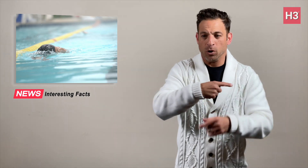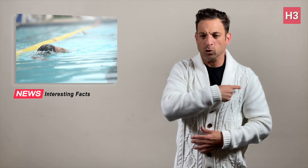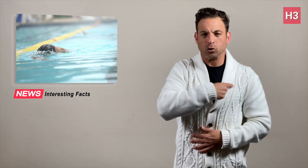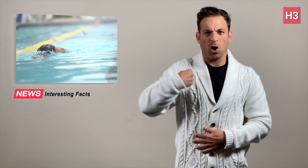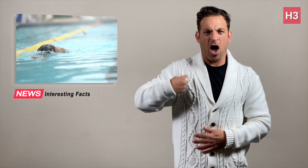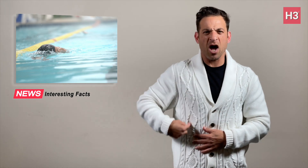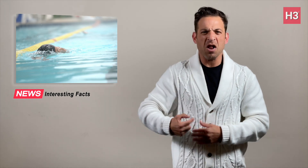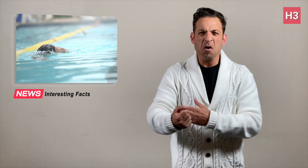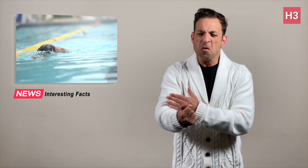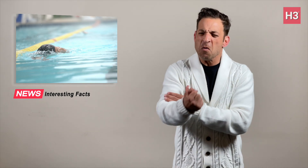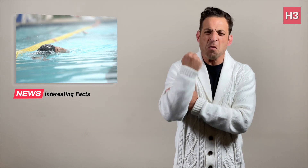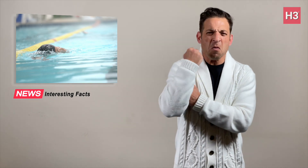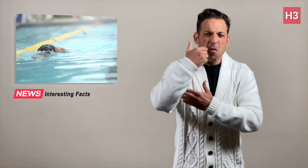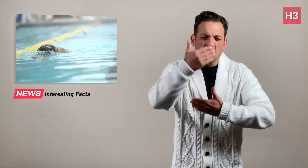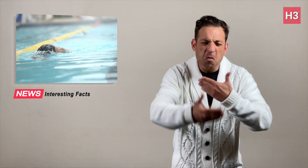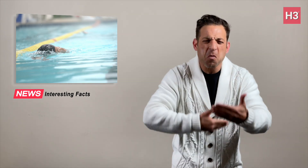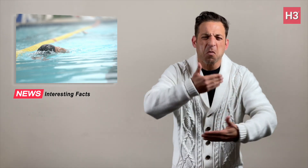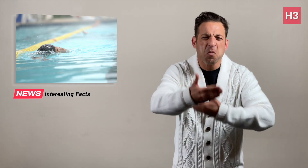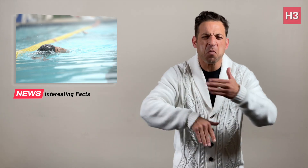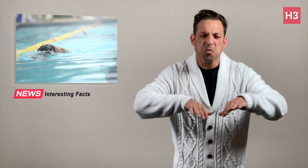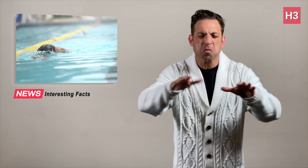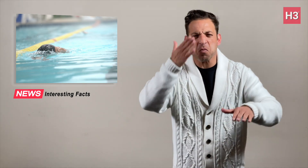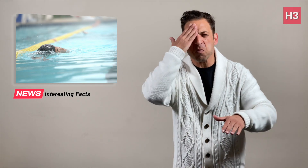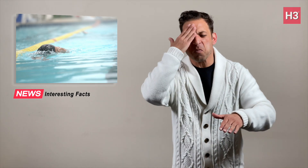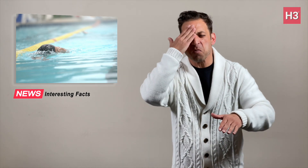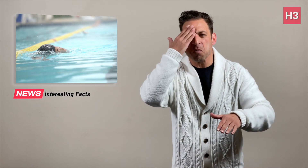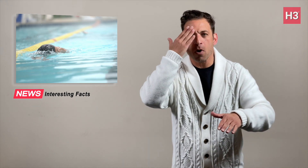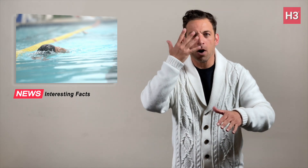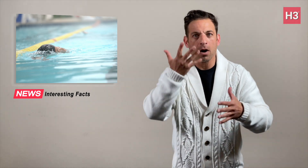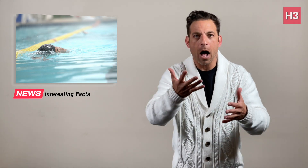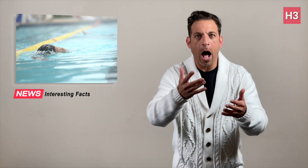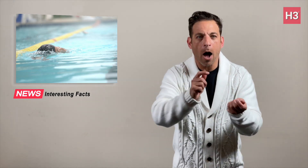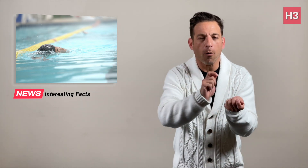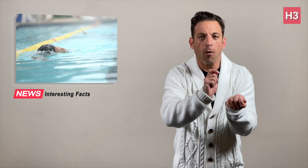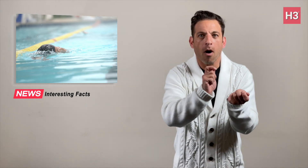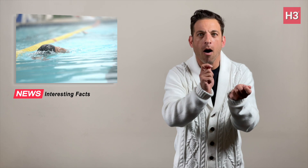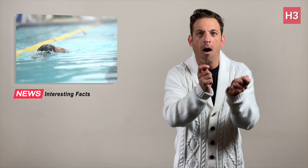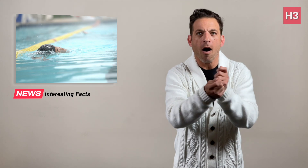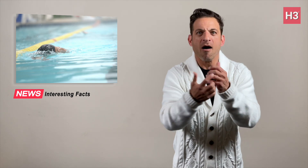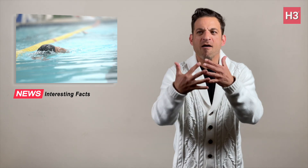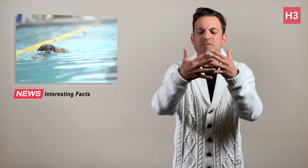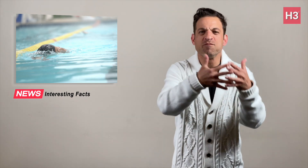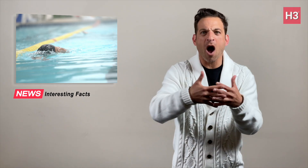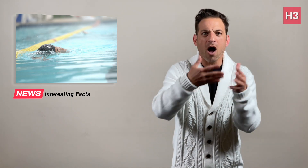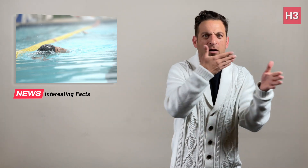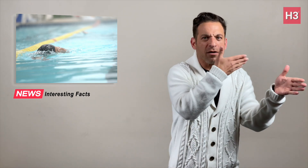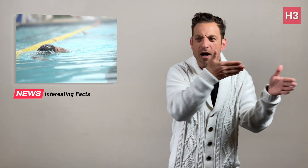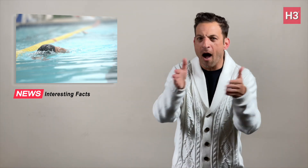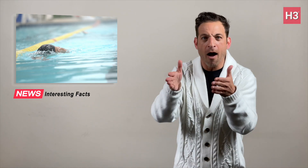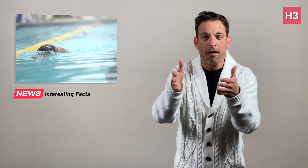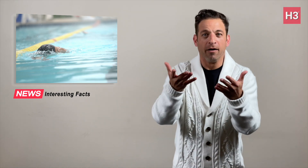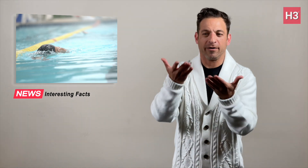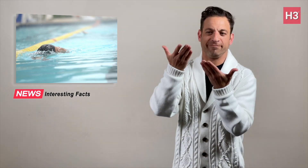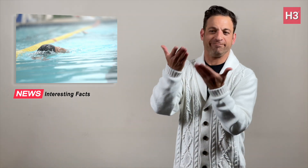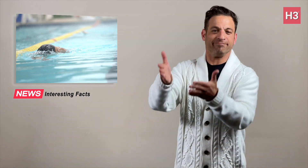as well as China. But this time, luck smiled on the women